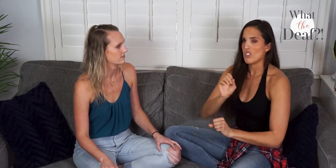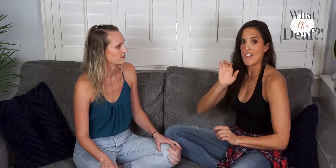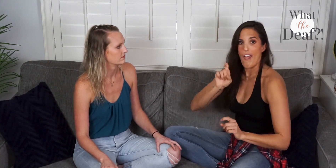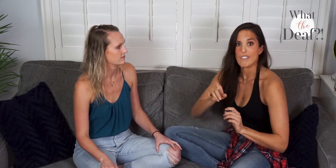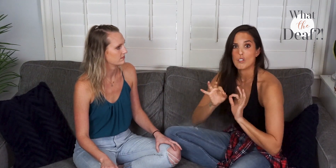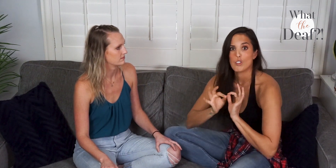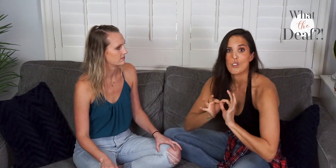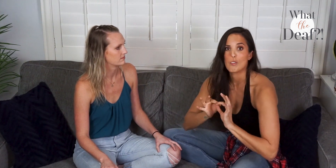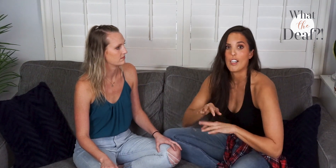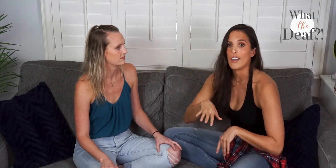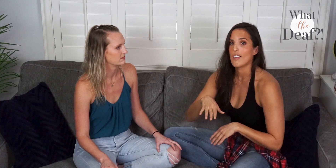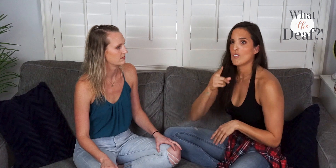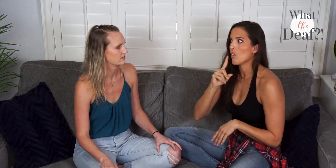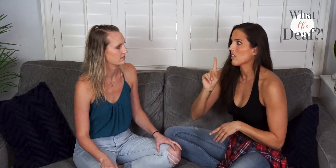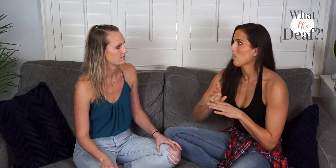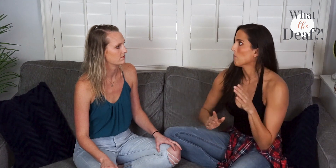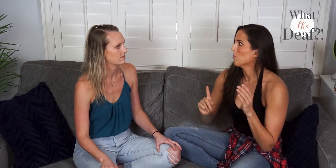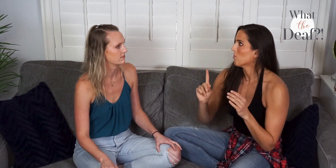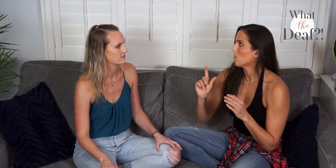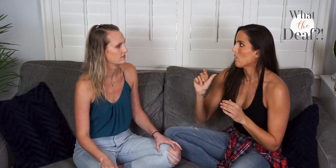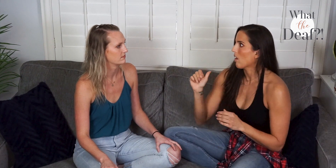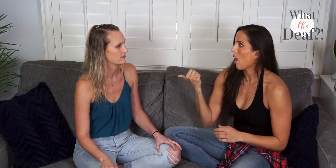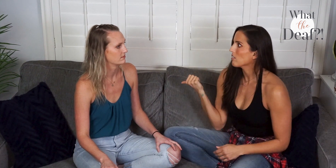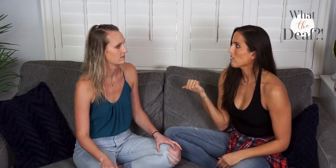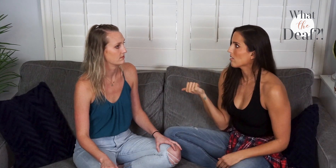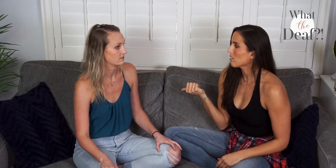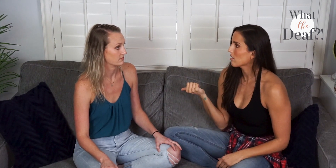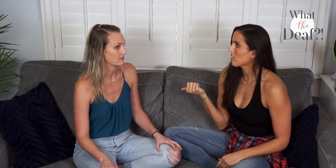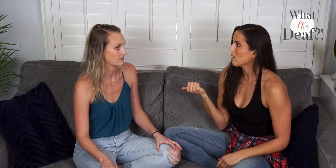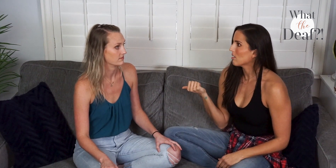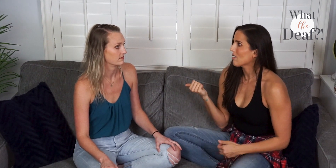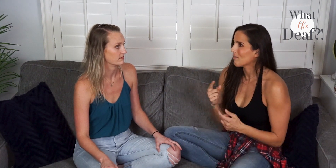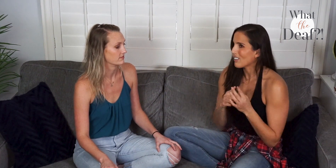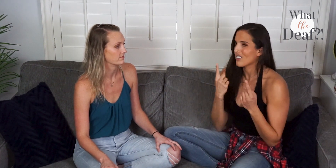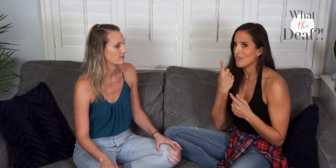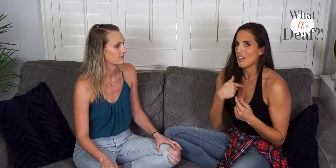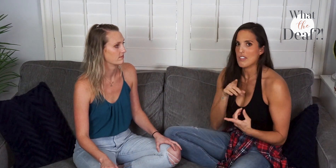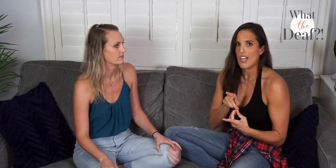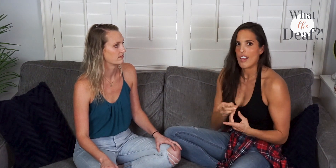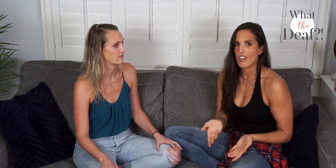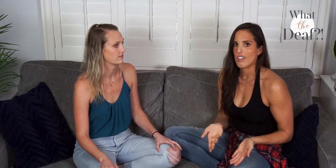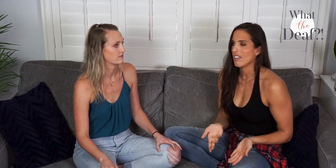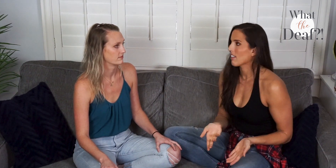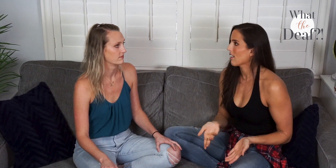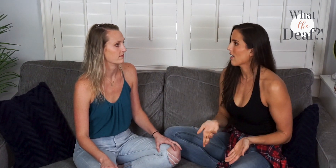I didn't feel the pressure of having to interpret. I never had that with someone else, especially with someone I'm dating.